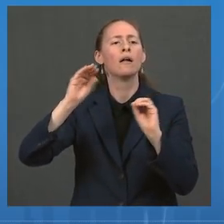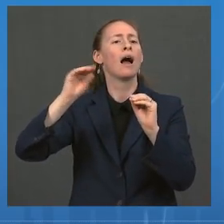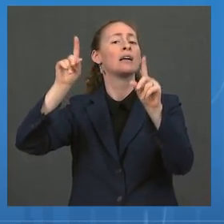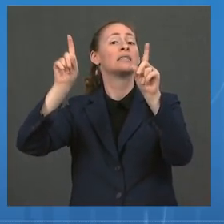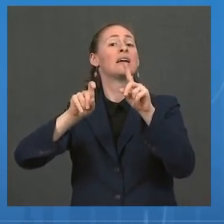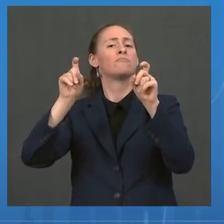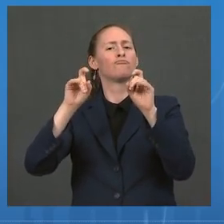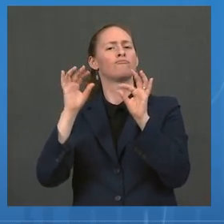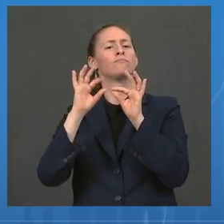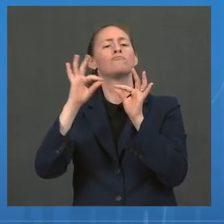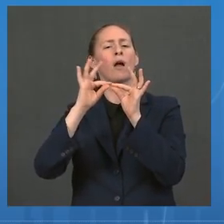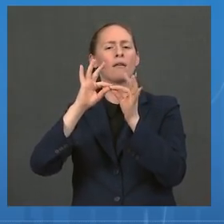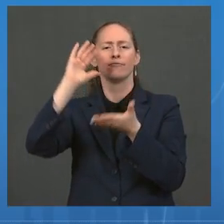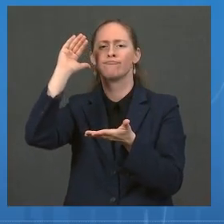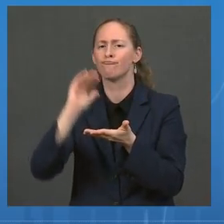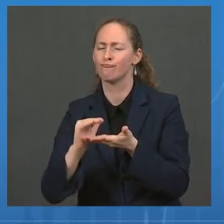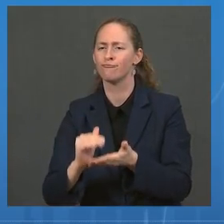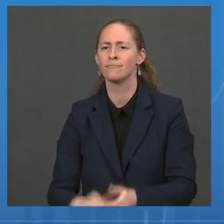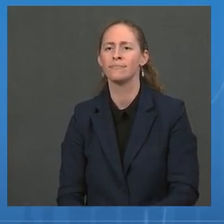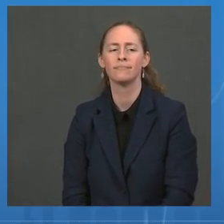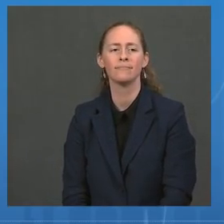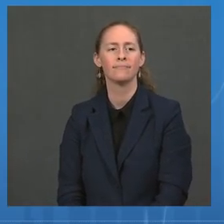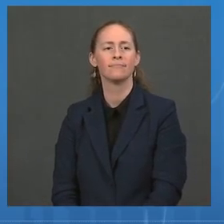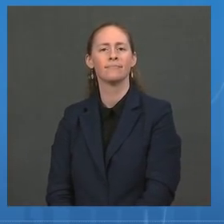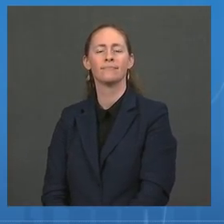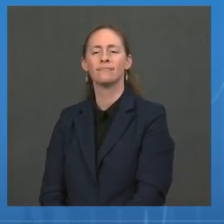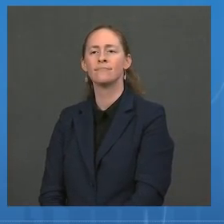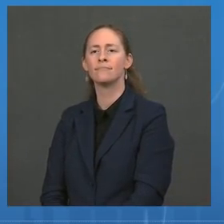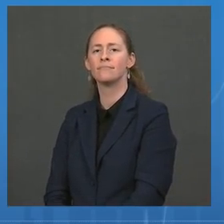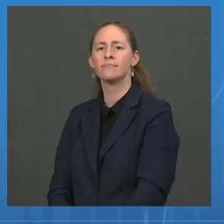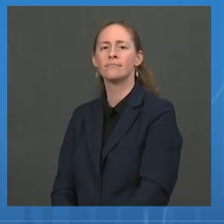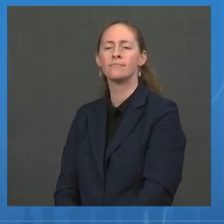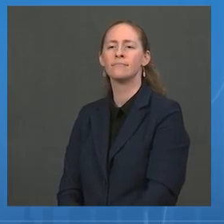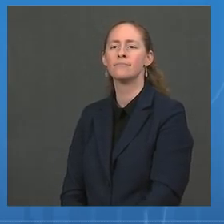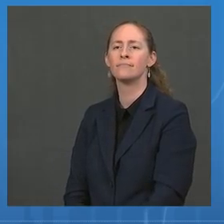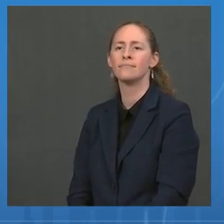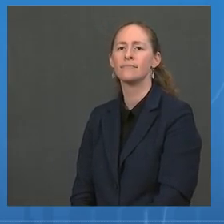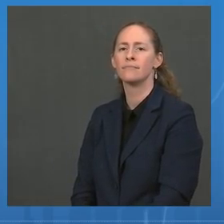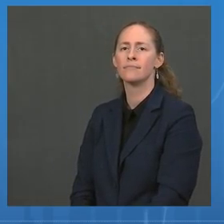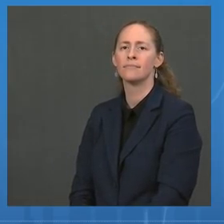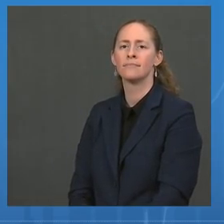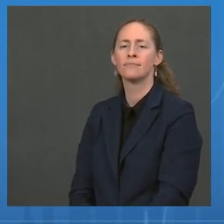Next question, please. Moderator: We'll go to Kelly Lienhard at Inside Health Policy.